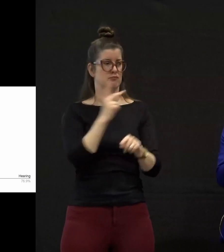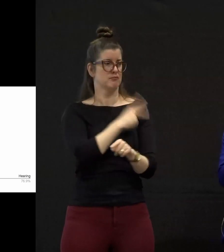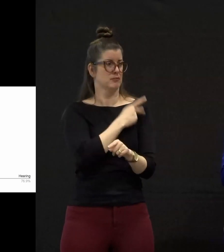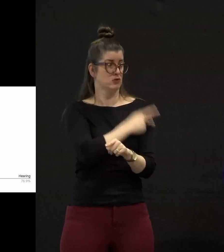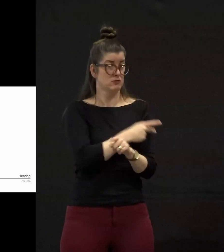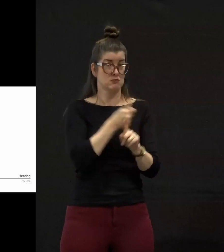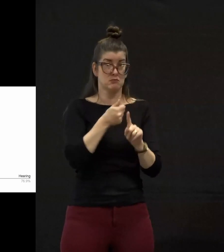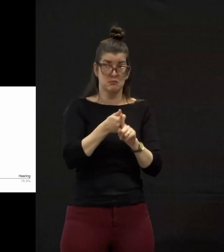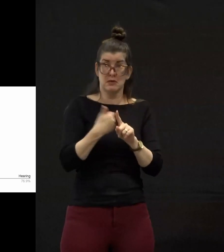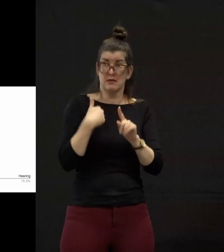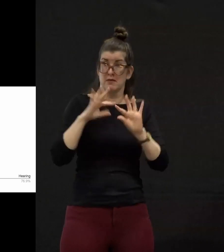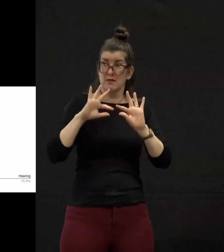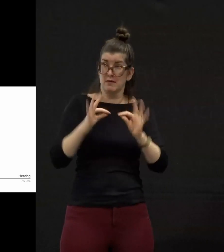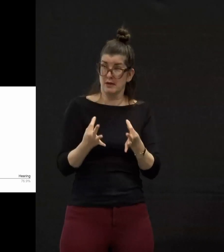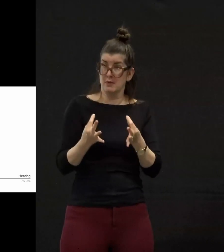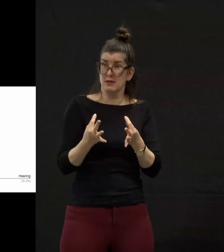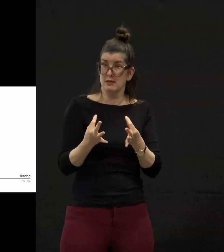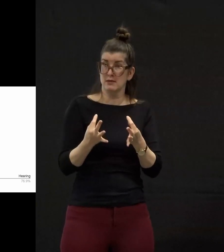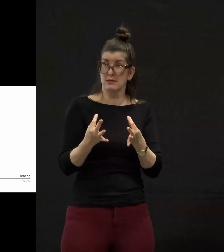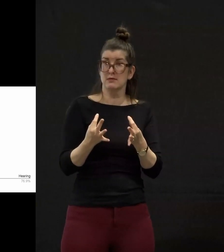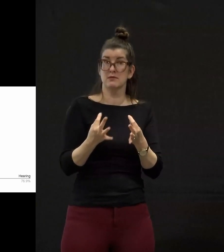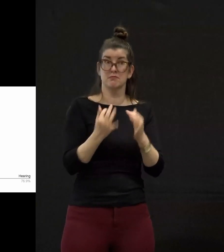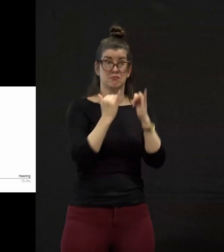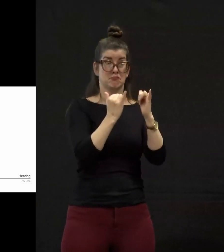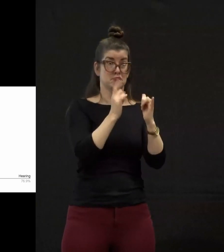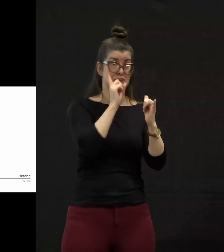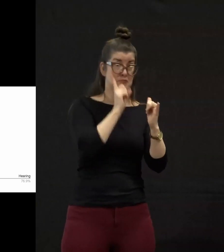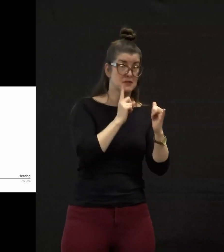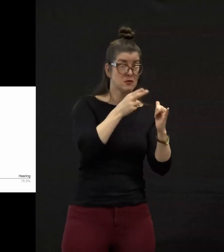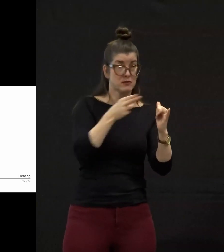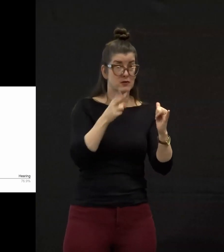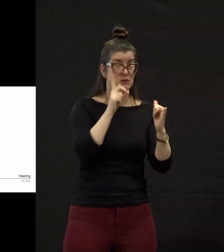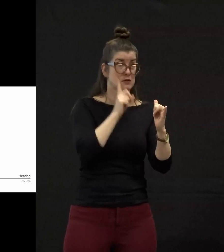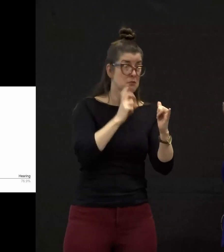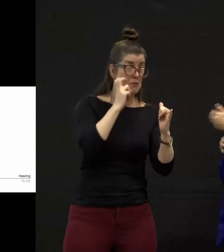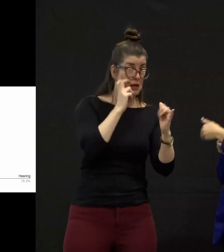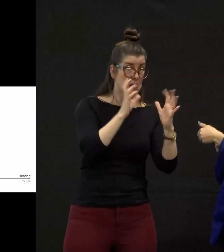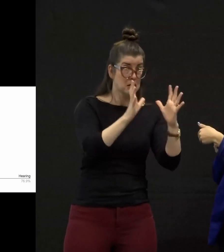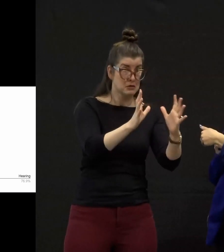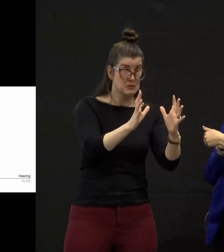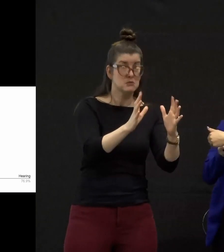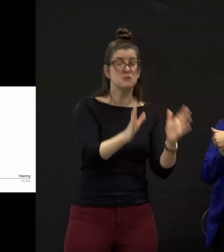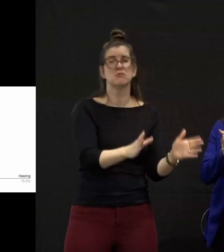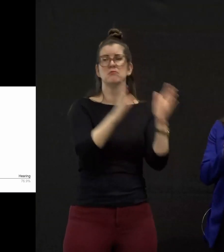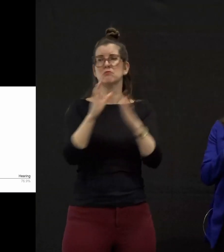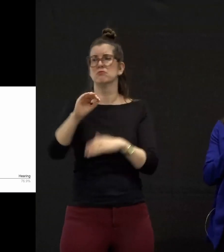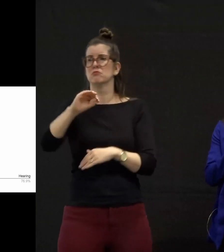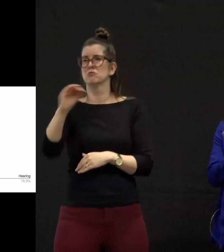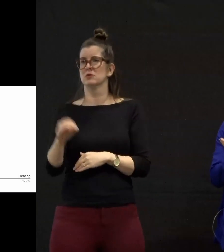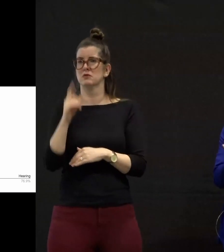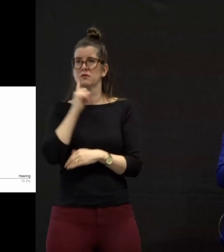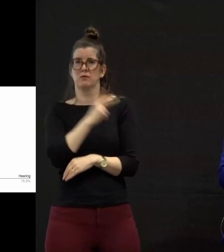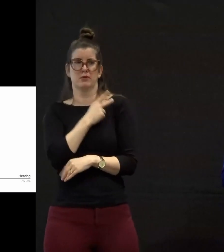families who were also deaf, hard of hearing or deafblind, and what percentage of the patients came from families